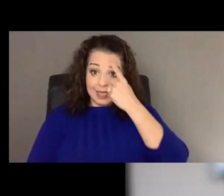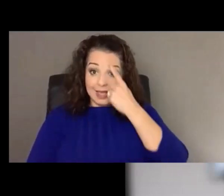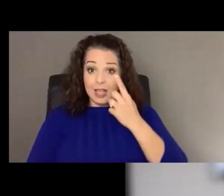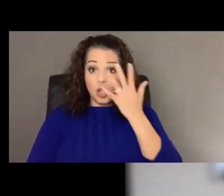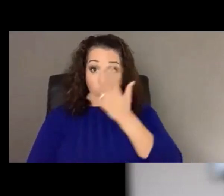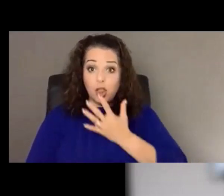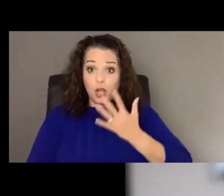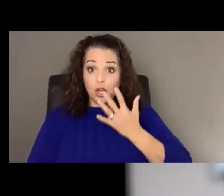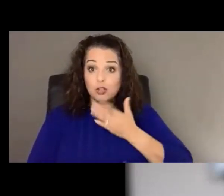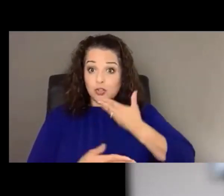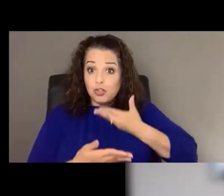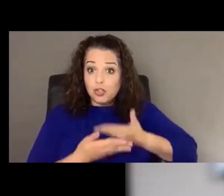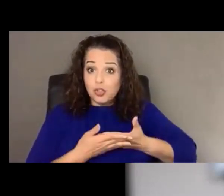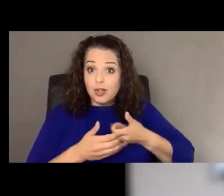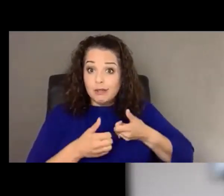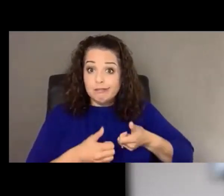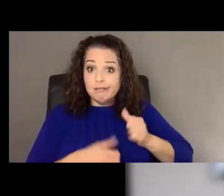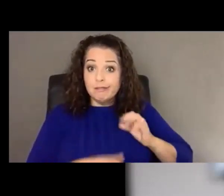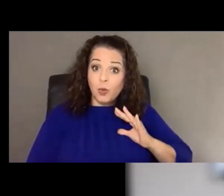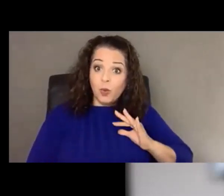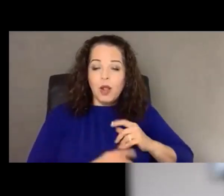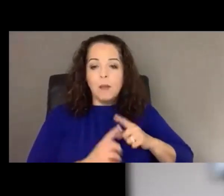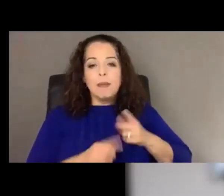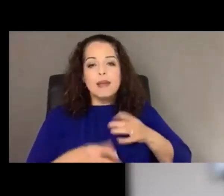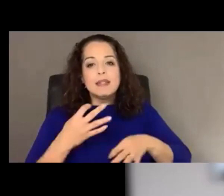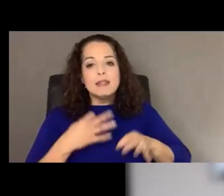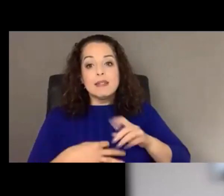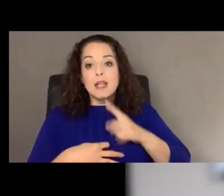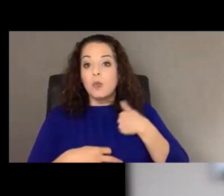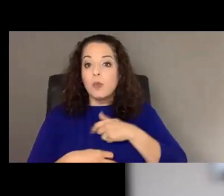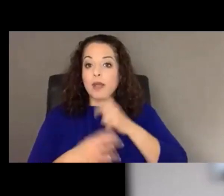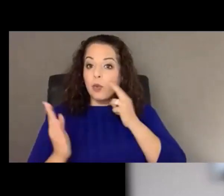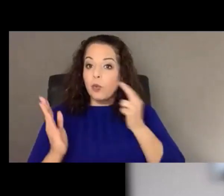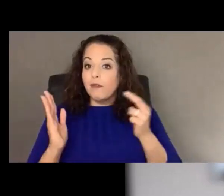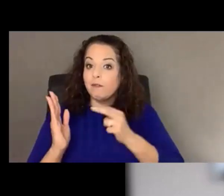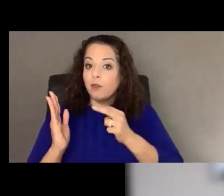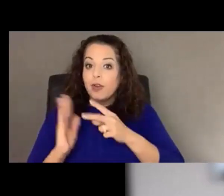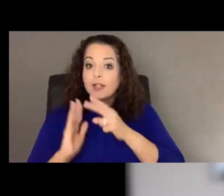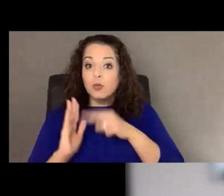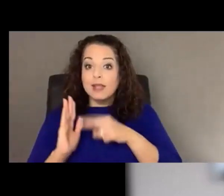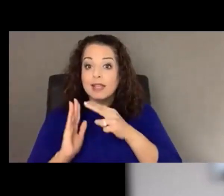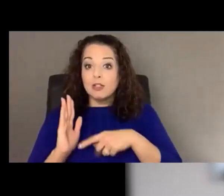and instead that we're referring to the literature. There is additional literature, which